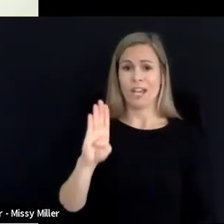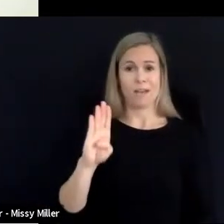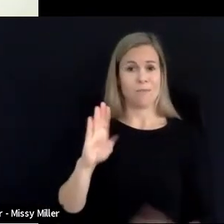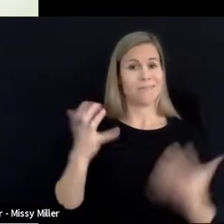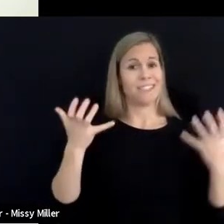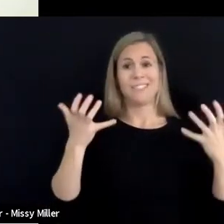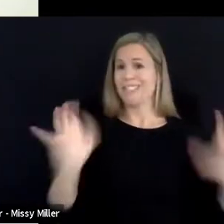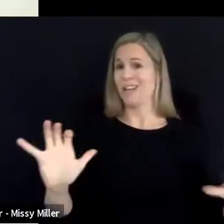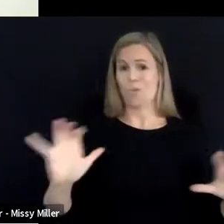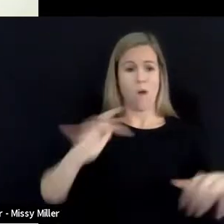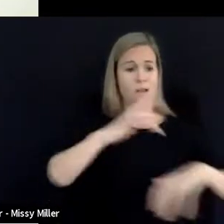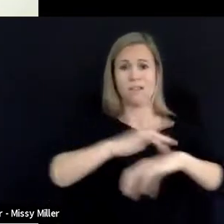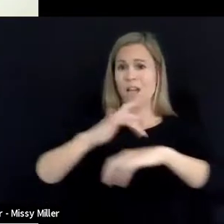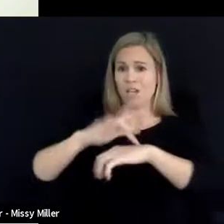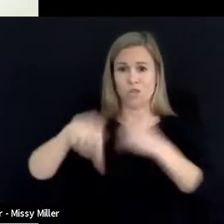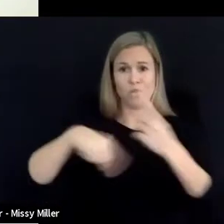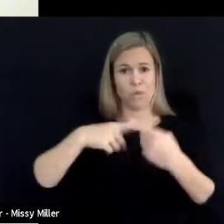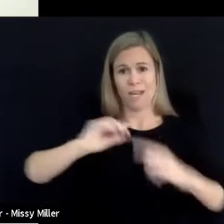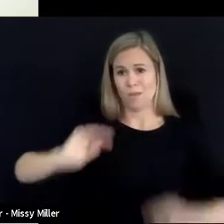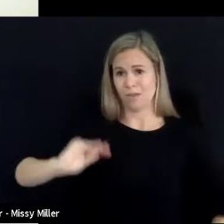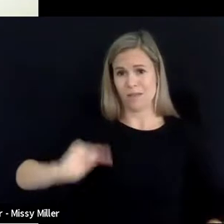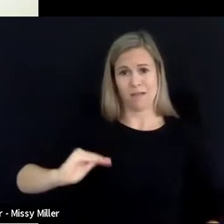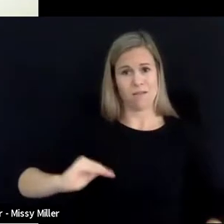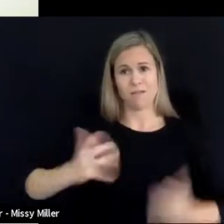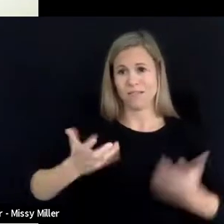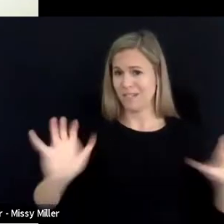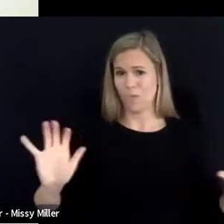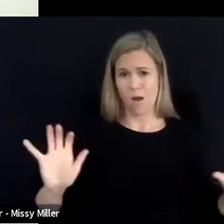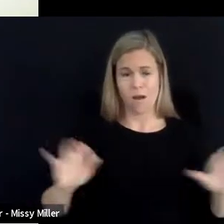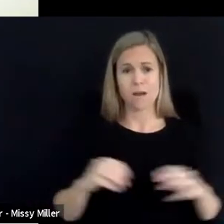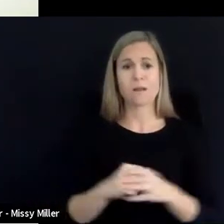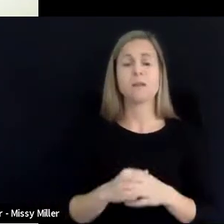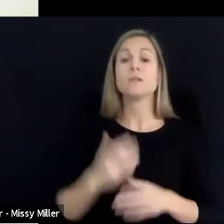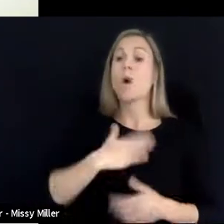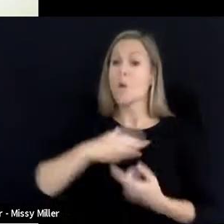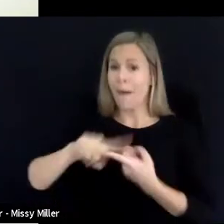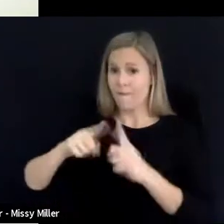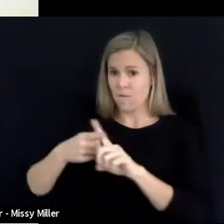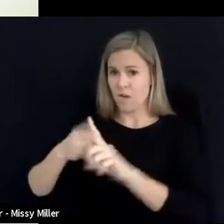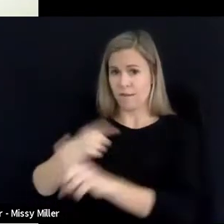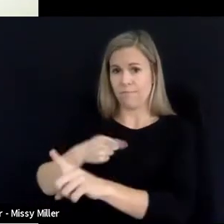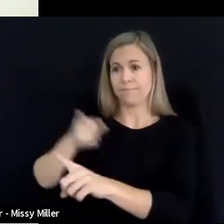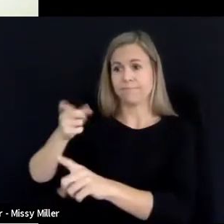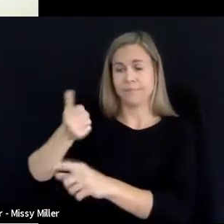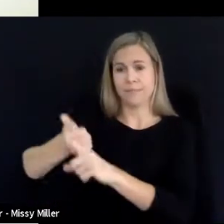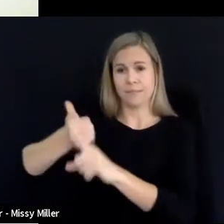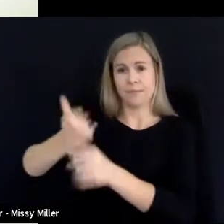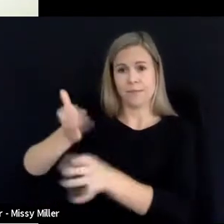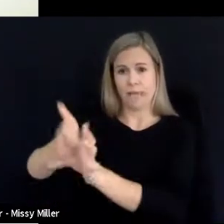And a psychologist friend of mine came to see us, and brought this book, "Deaf-Blind Infants and children."